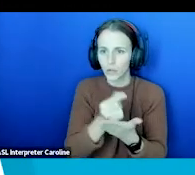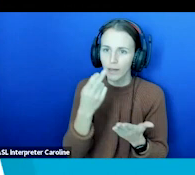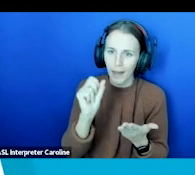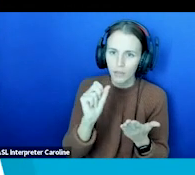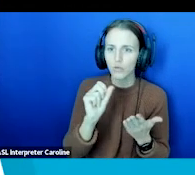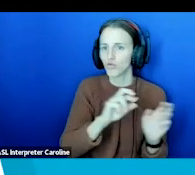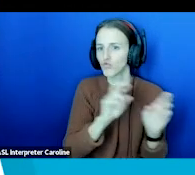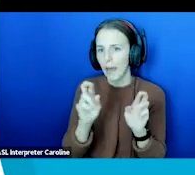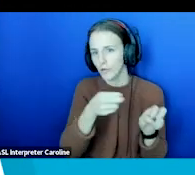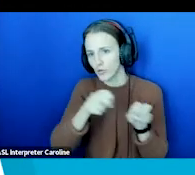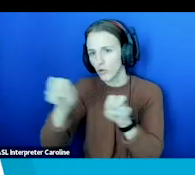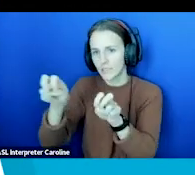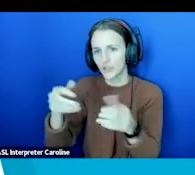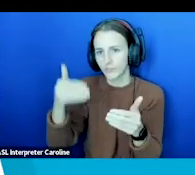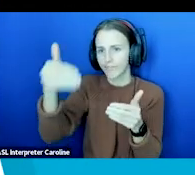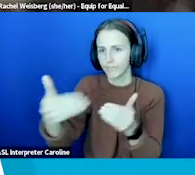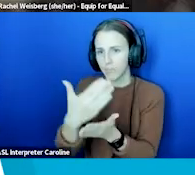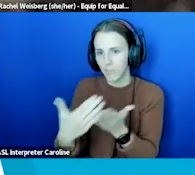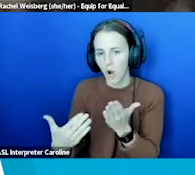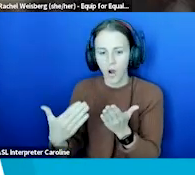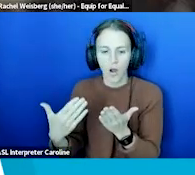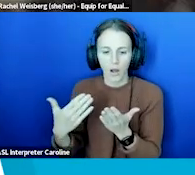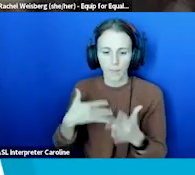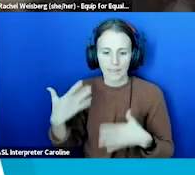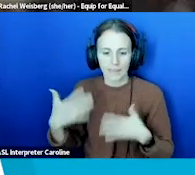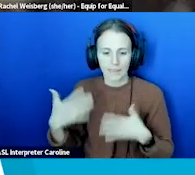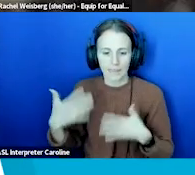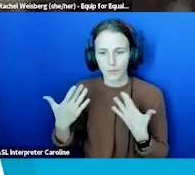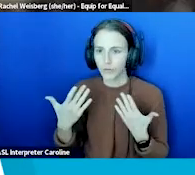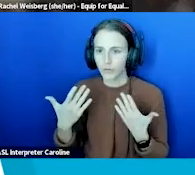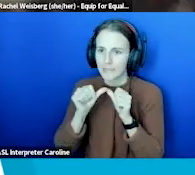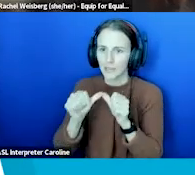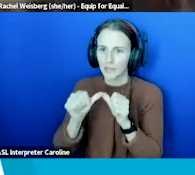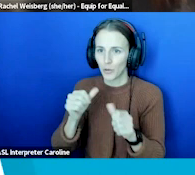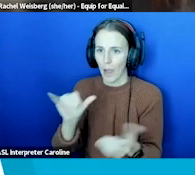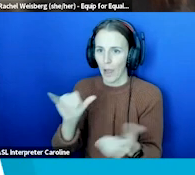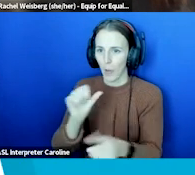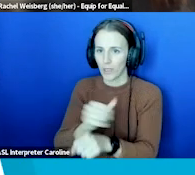SCHOOL AND MAKING THE FAMILIES WITH CONNECTED AS THEY ARE STUDENTS ARE FINISHING UP WITH HIGH SCHOOL AND MOVING